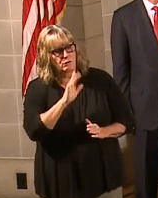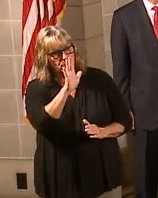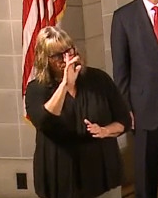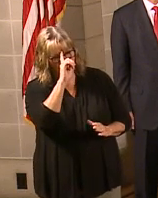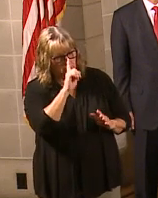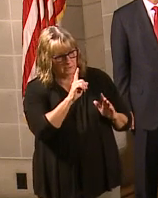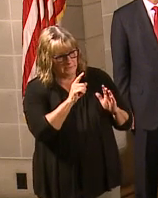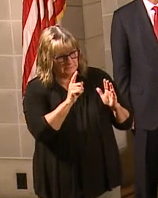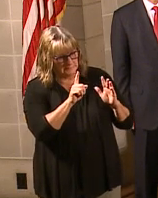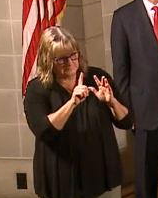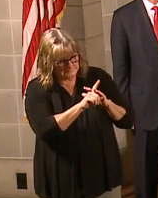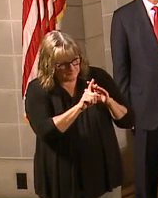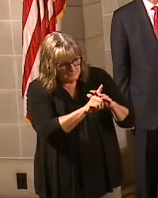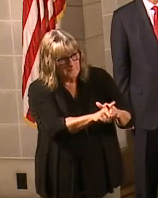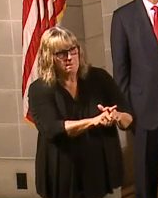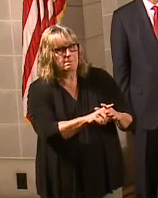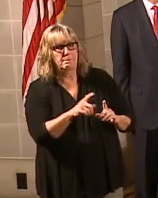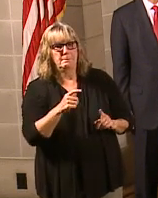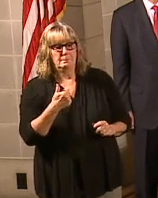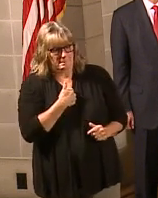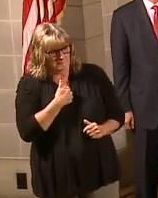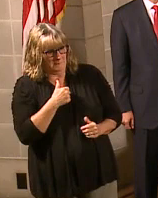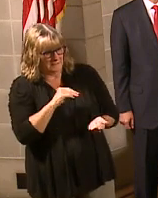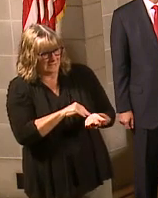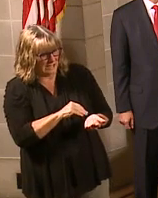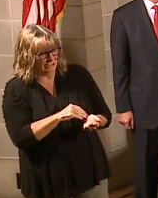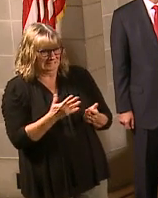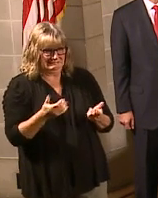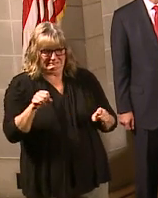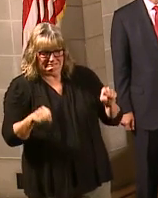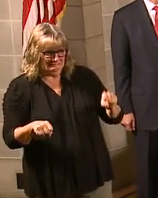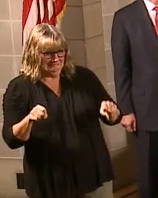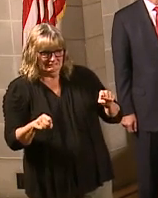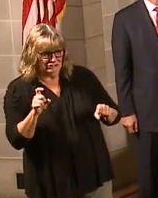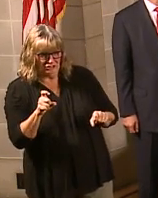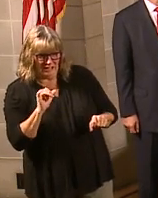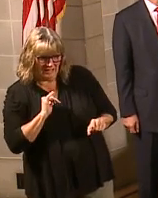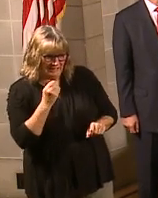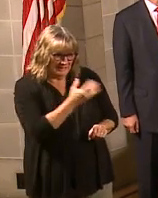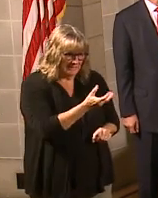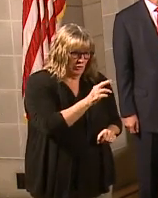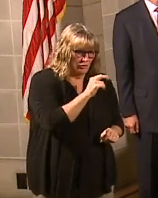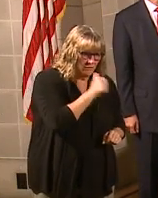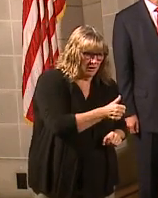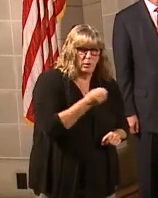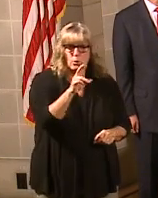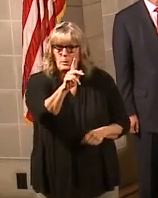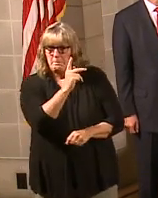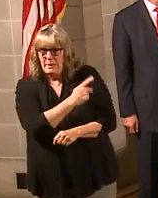SO SUPPLY IS PLENTIFUL. IT'S JUST A MATTER OF KNOWING